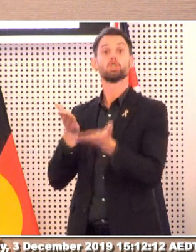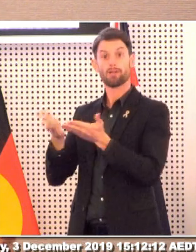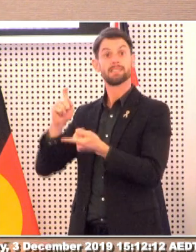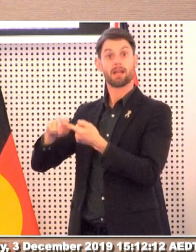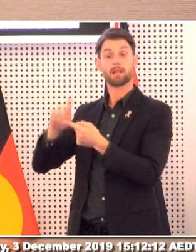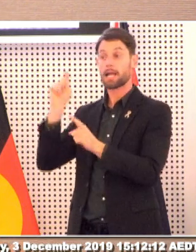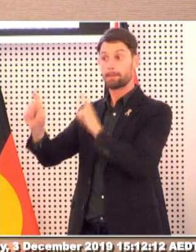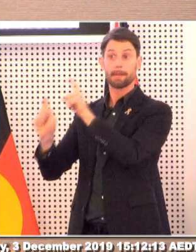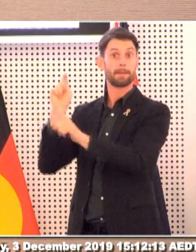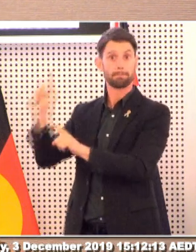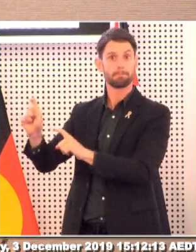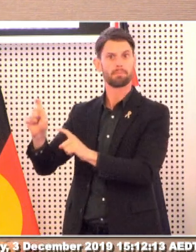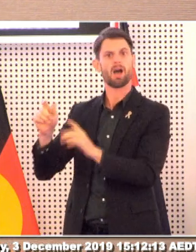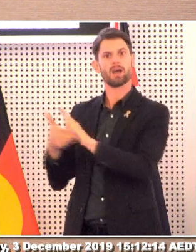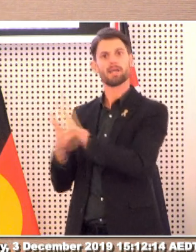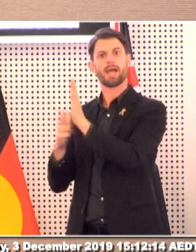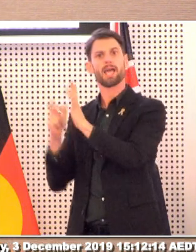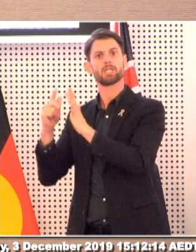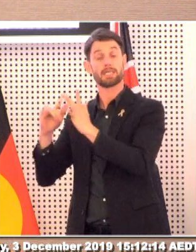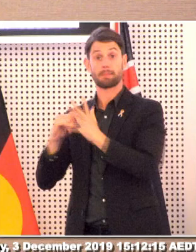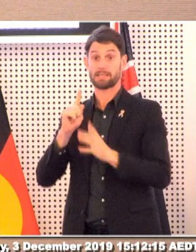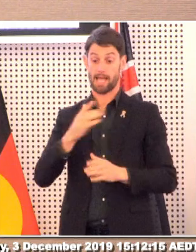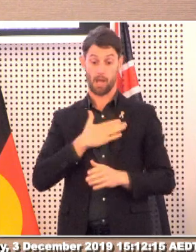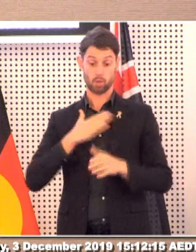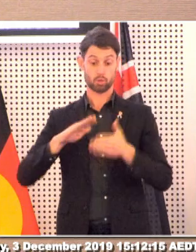accommodation but certainly community visitors can’t visit.